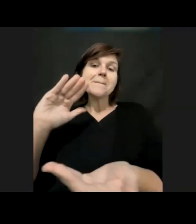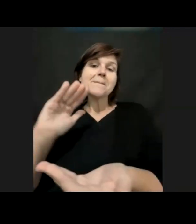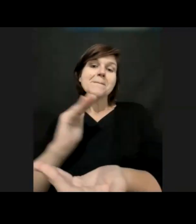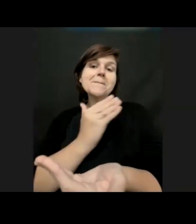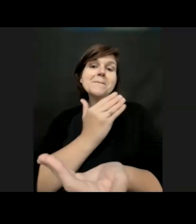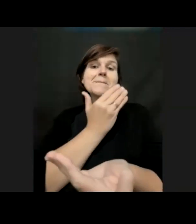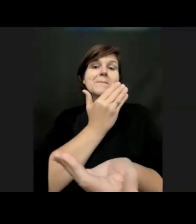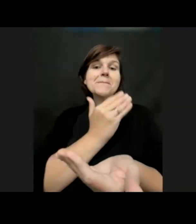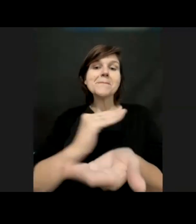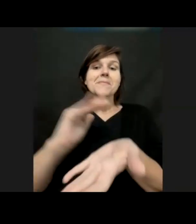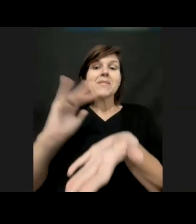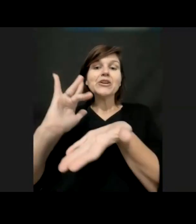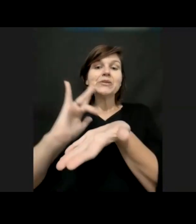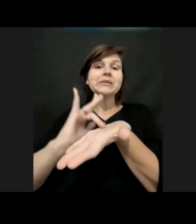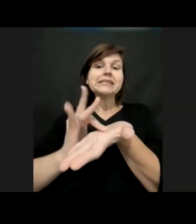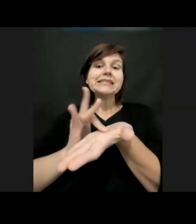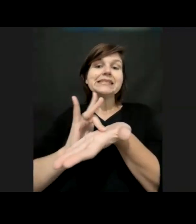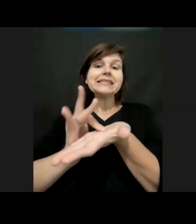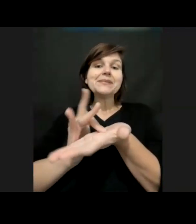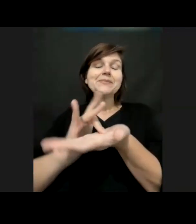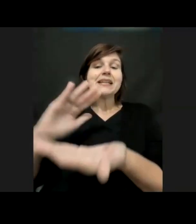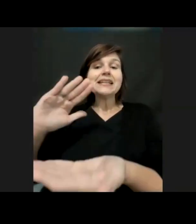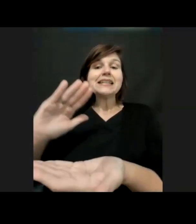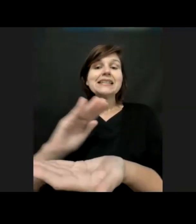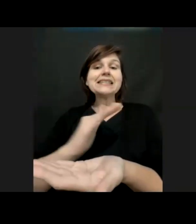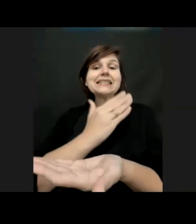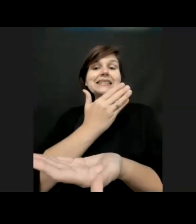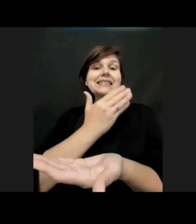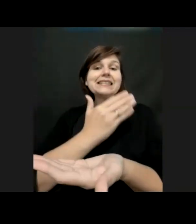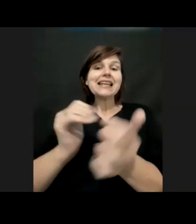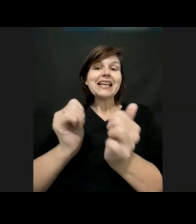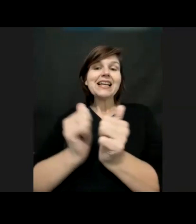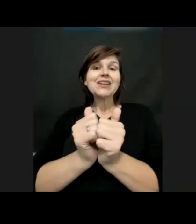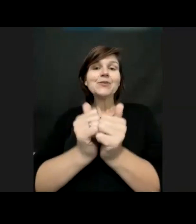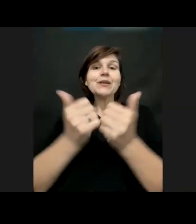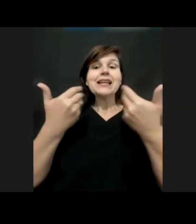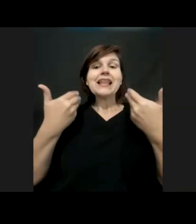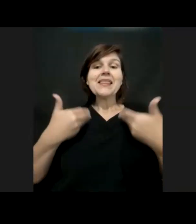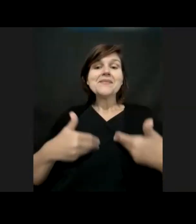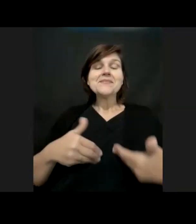take a chance and sing with me! La la la!